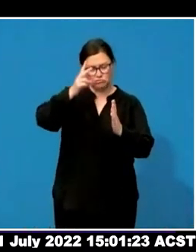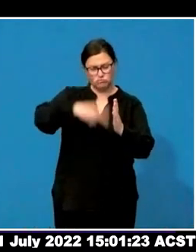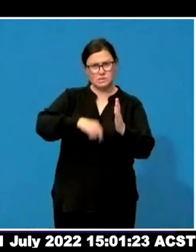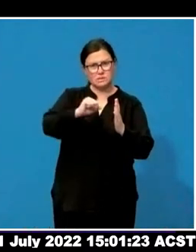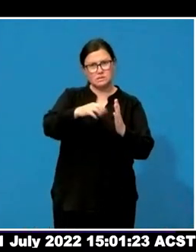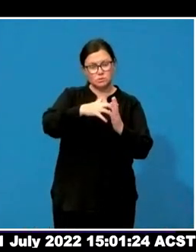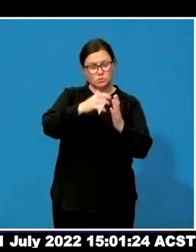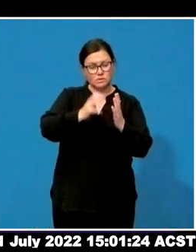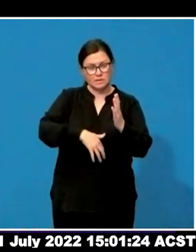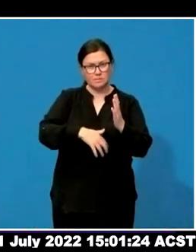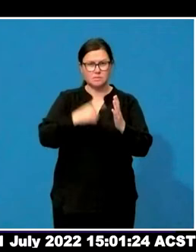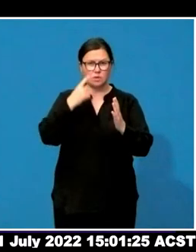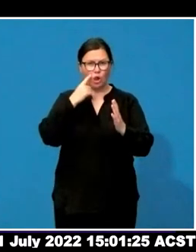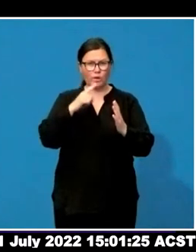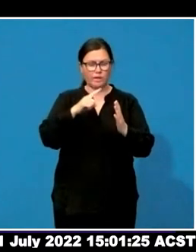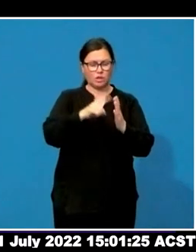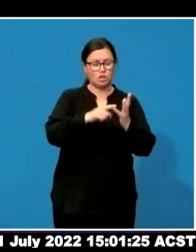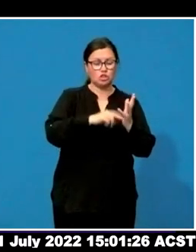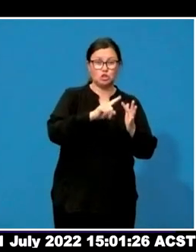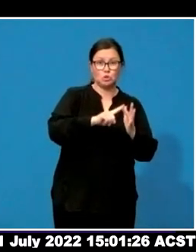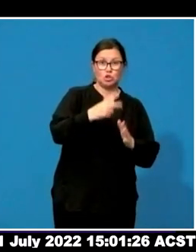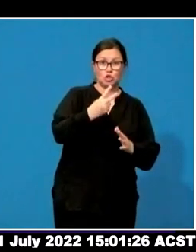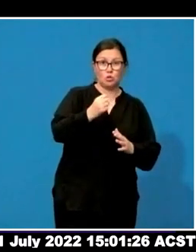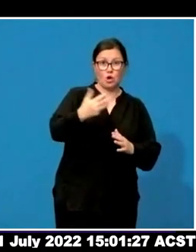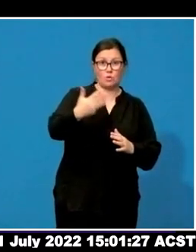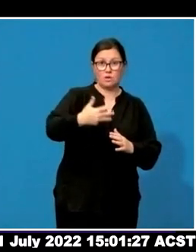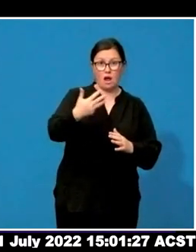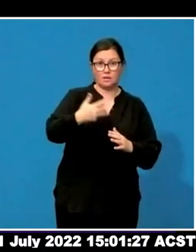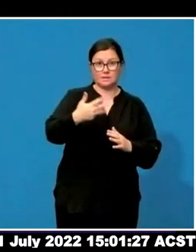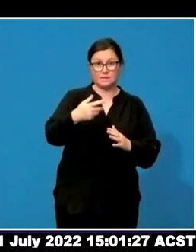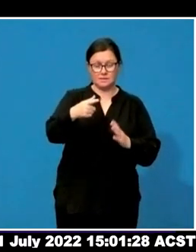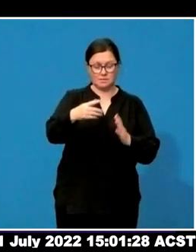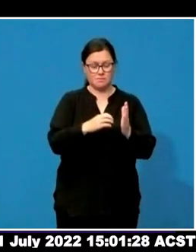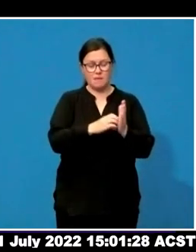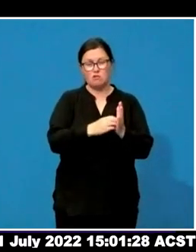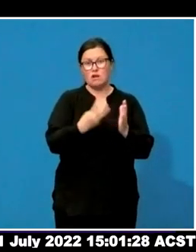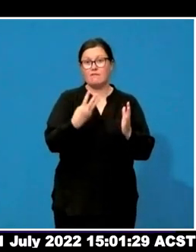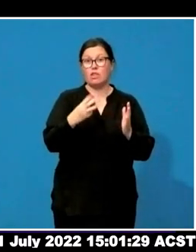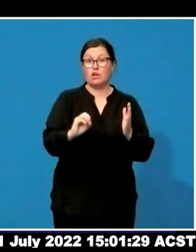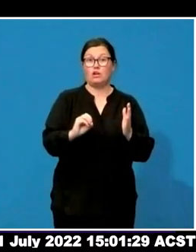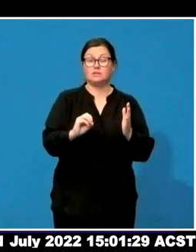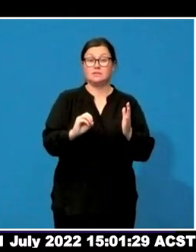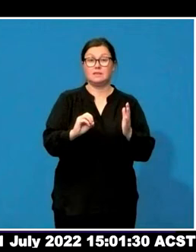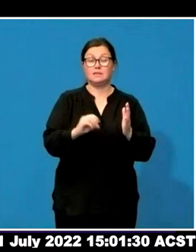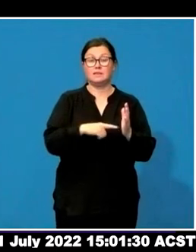June 2019, which is dealt with at paragraph 30 of your statement, at that point, Joziah